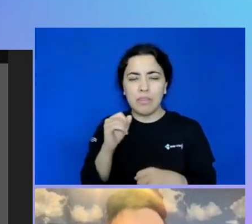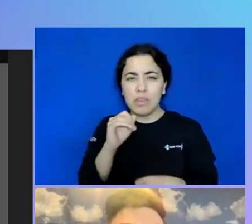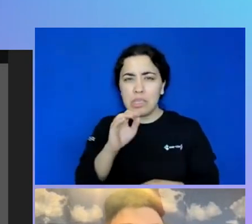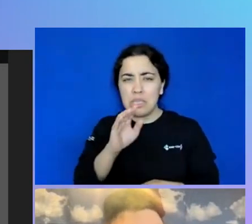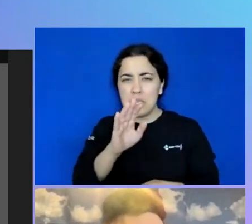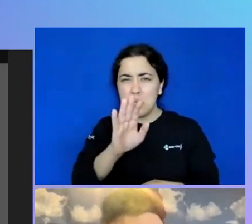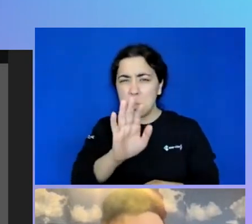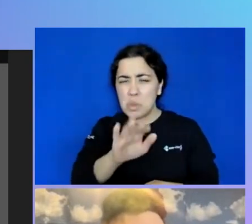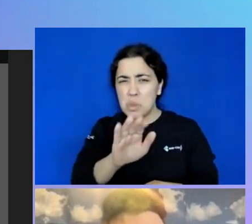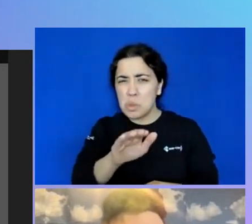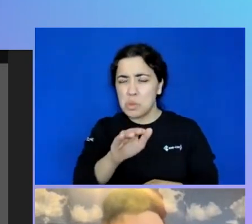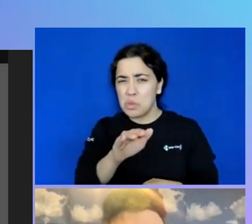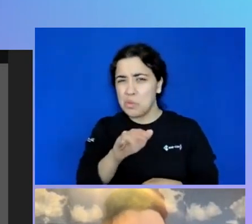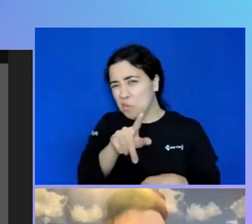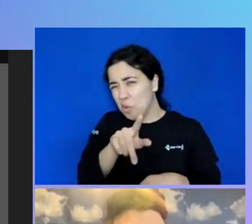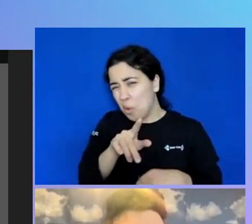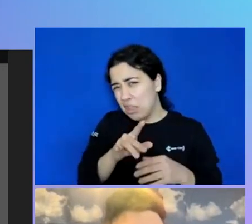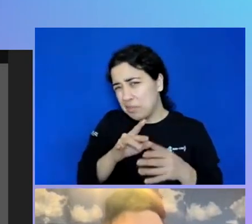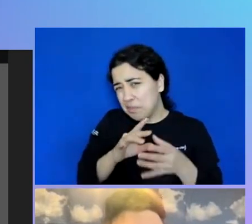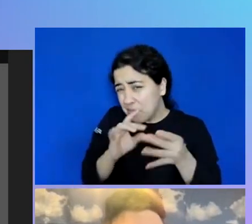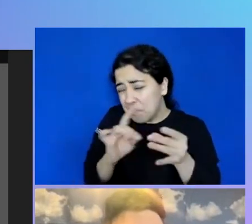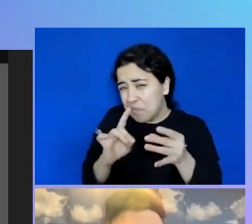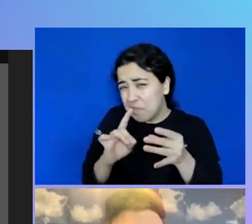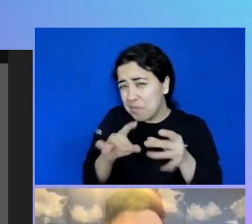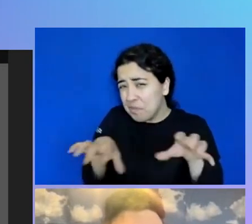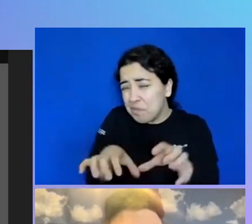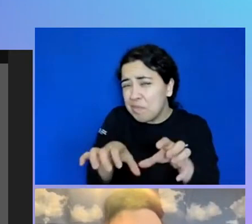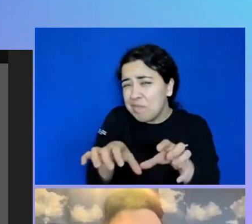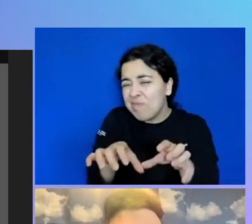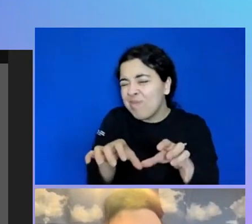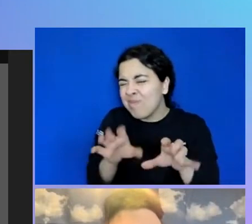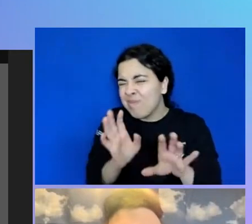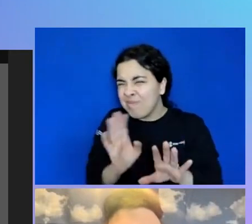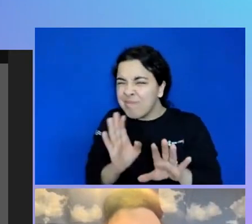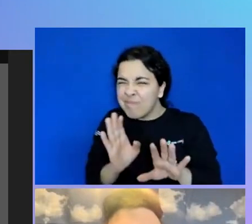your product is doing something harmful. If you constantly tell